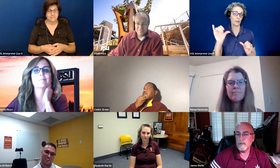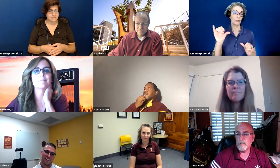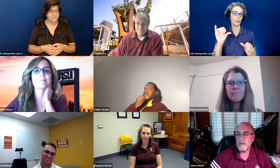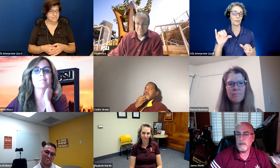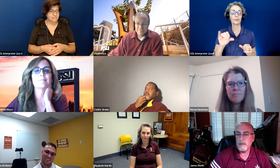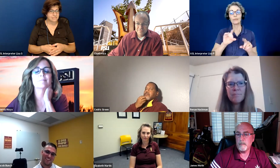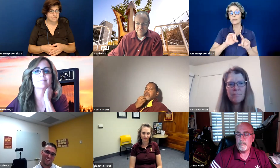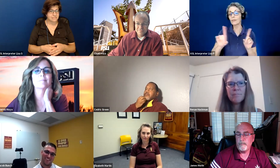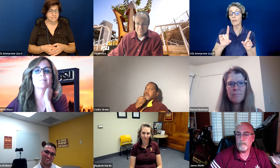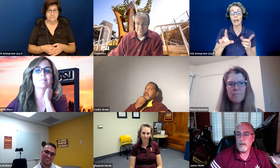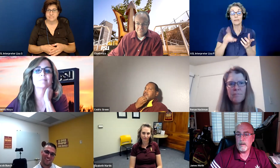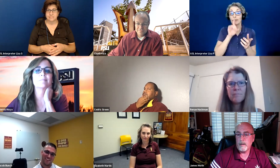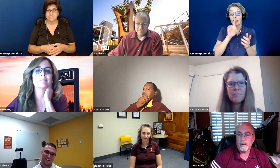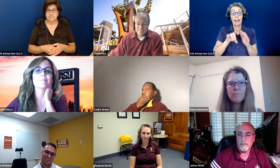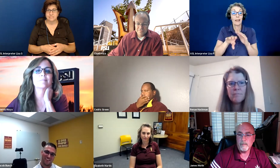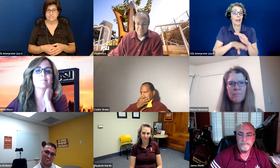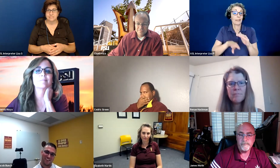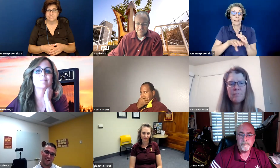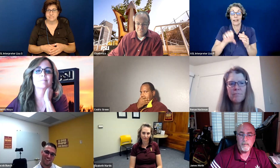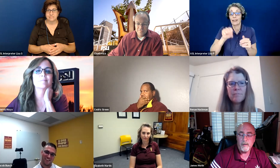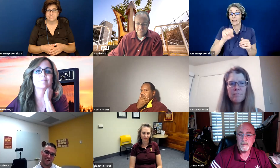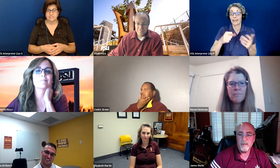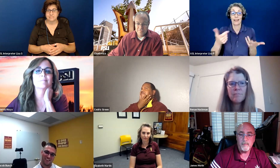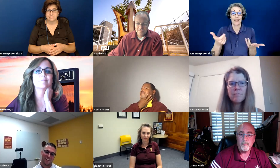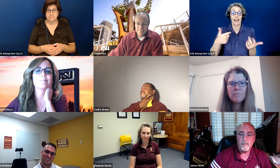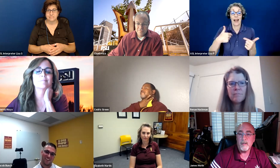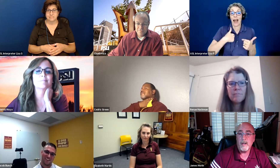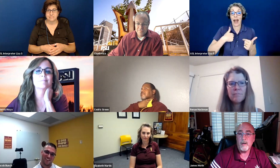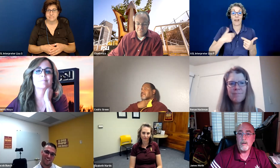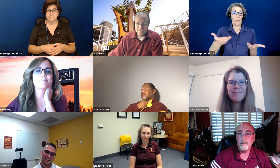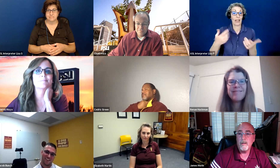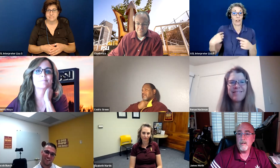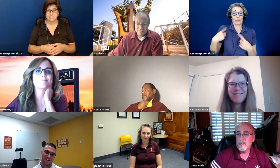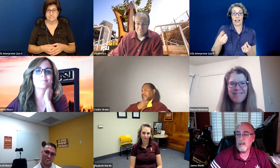But essentially, yeah, I've been her since basically day one.